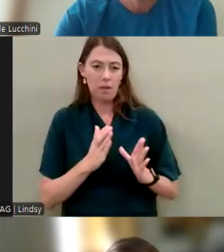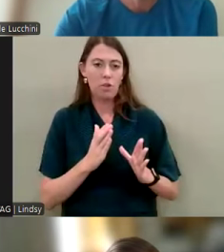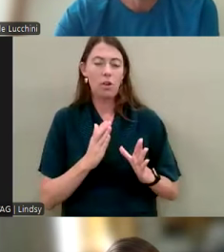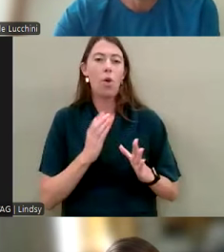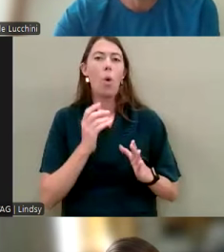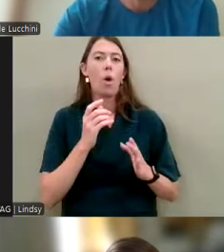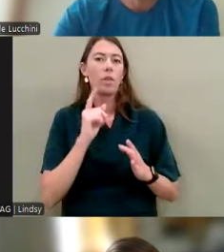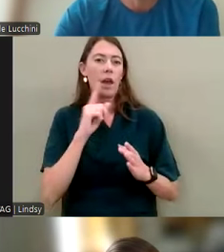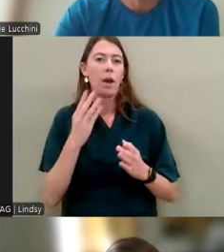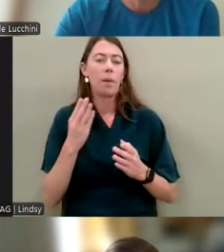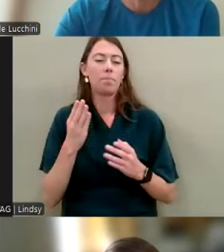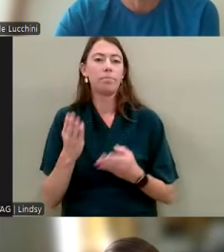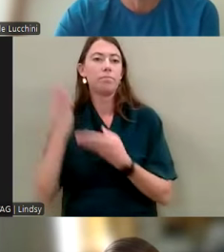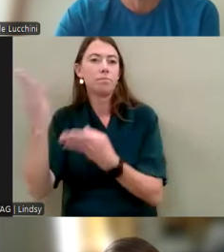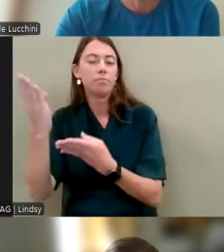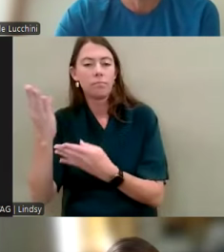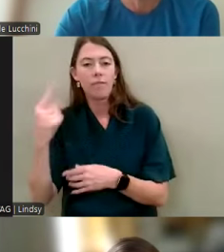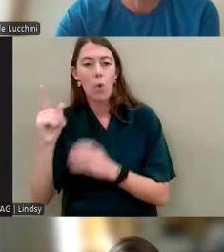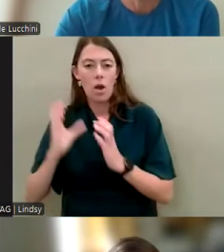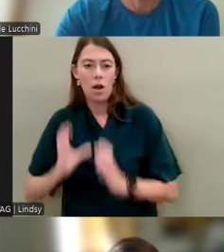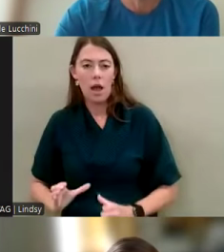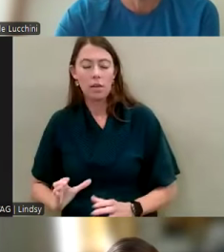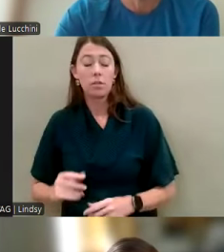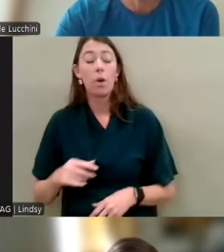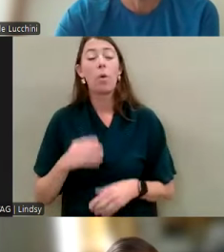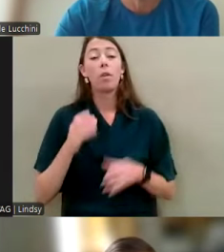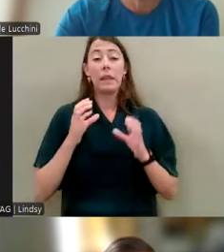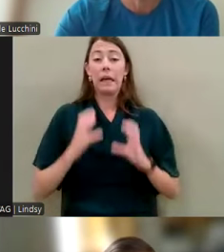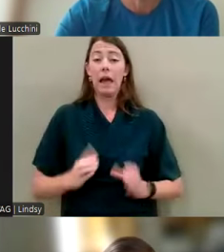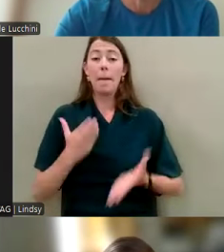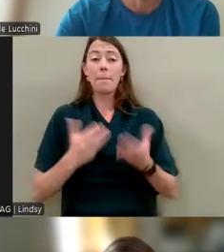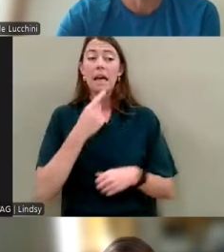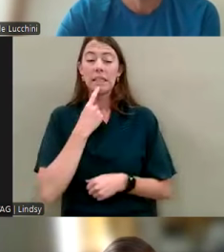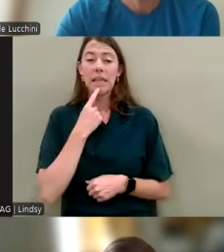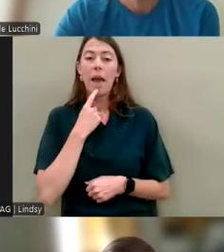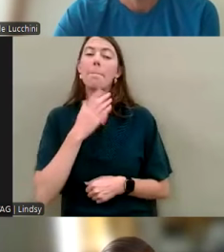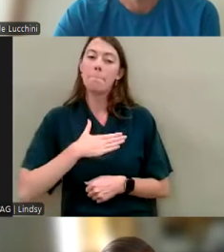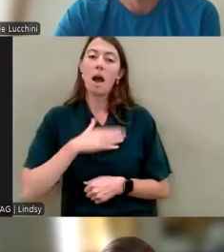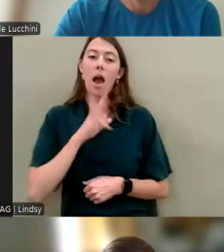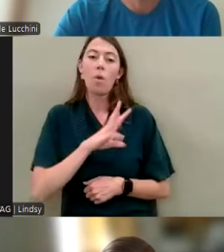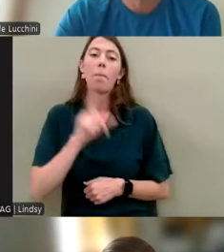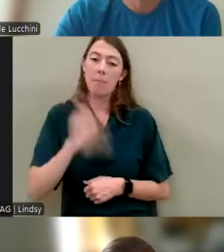So, client might come to the table saying, the site needs to be ADA compliant. So, obviously,